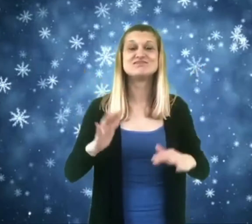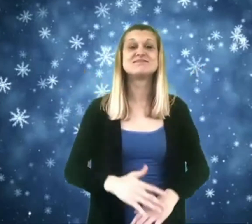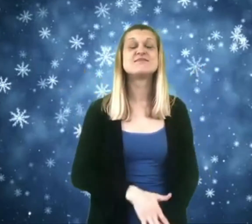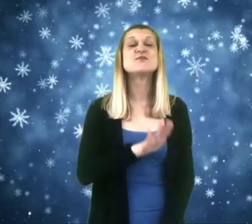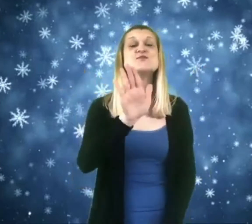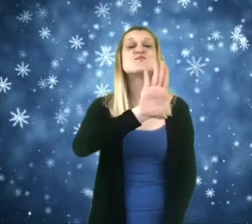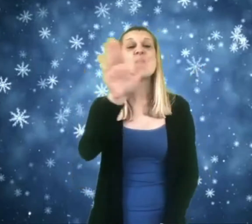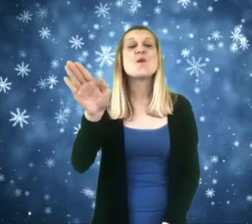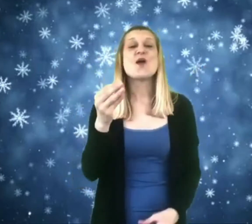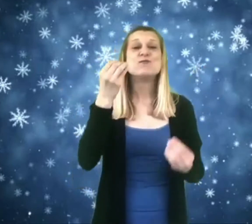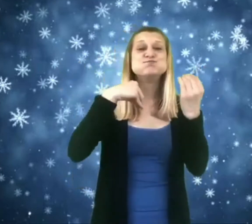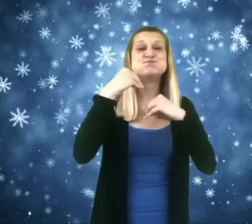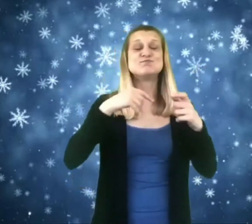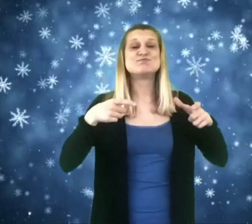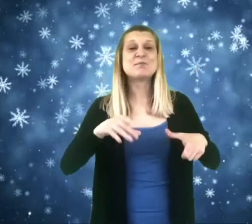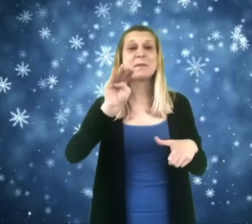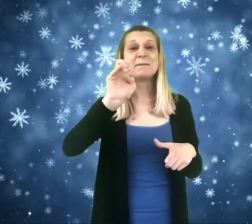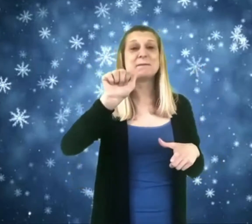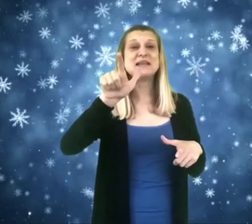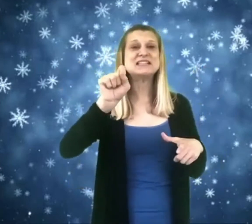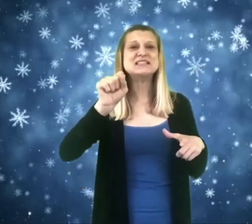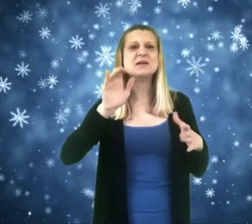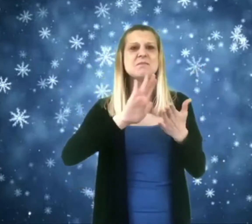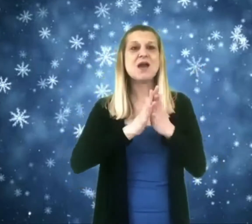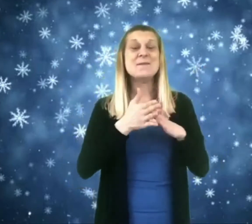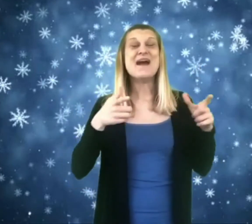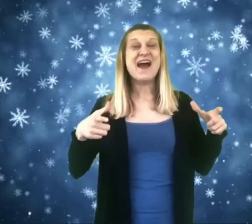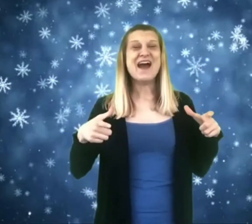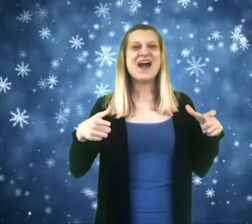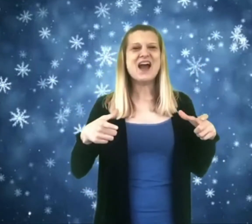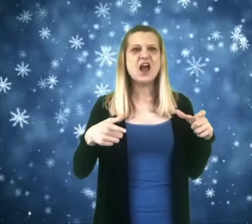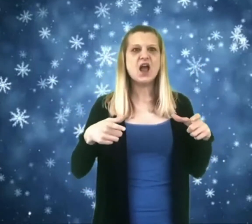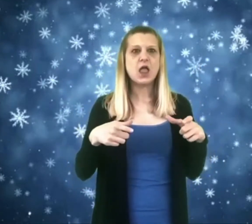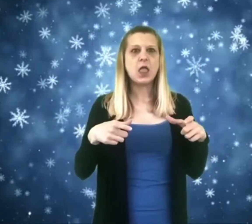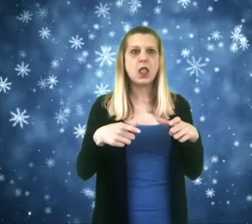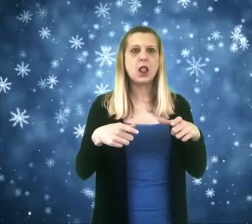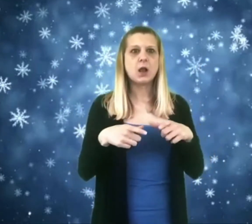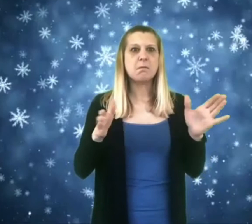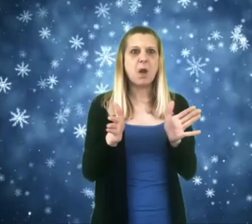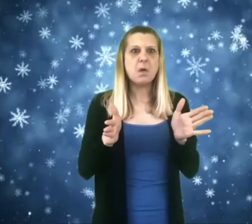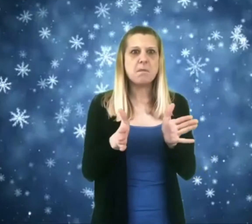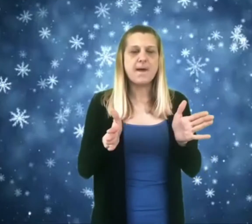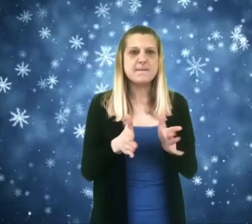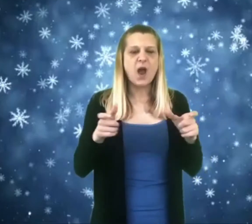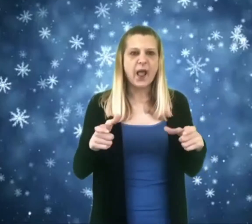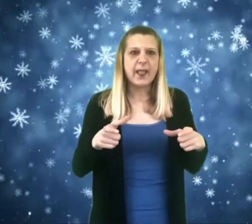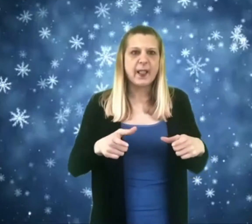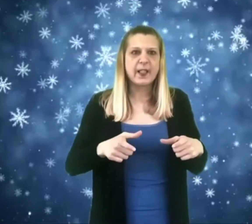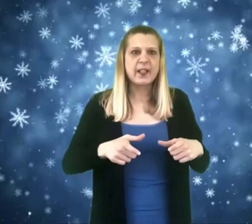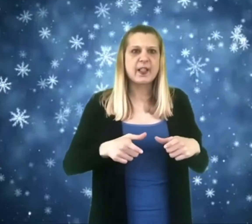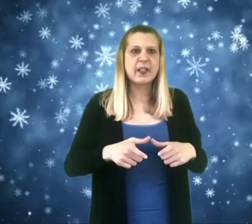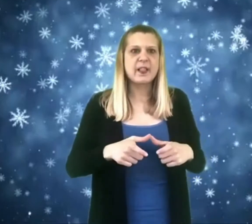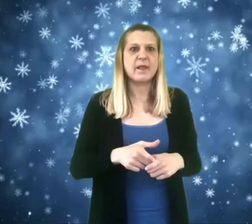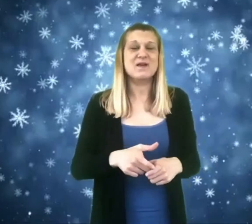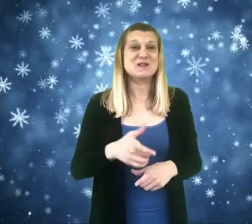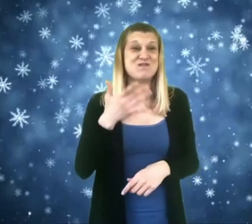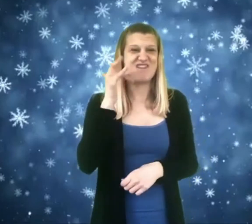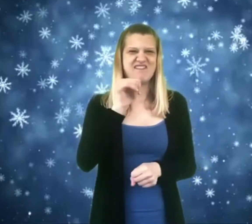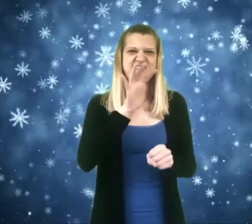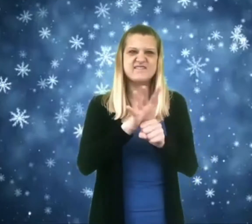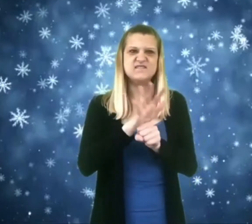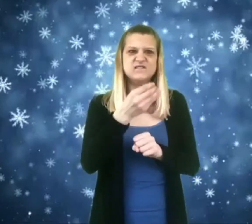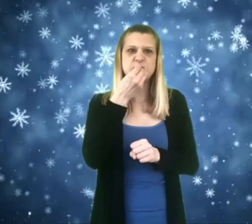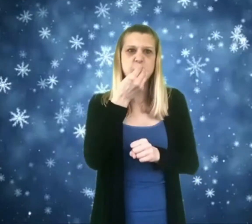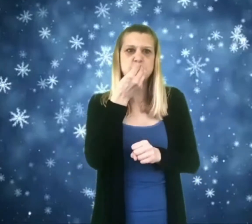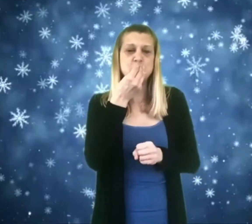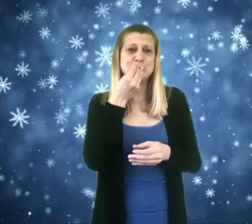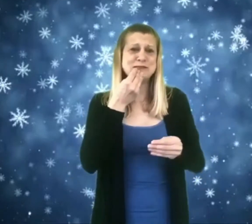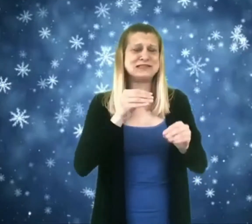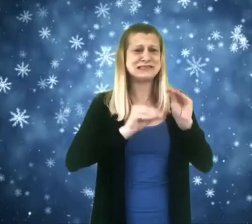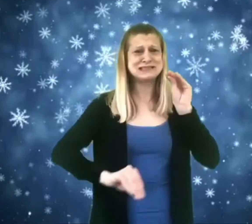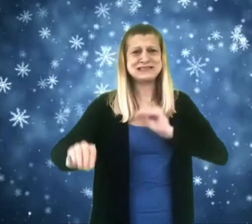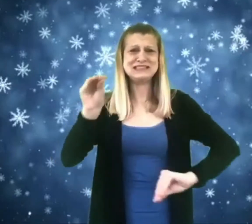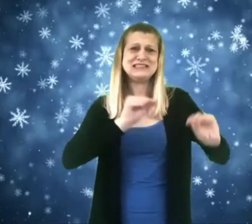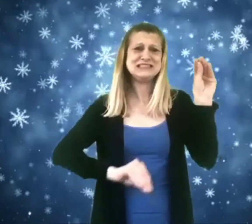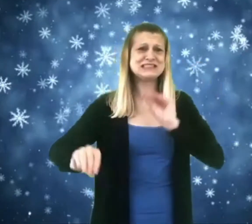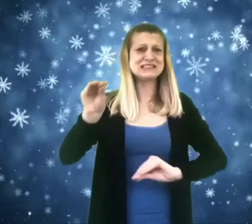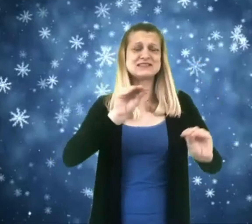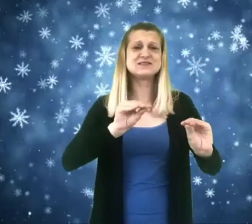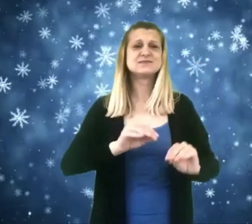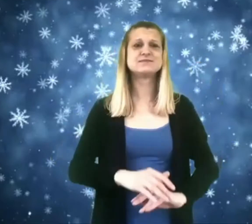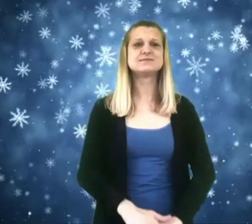Then all at once, the meals became even thinner.